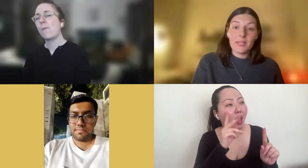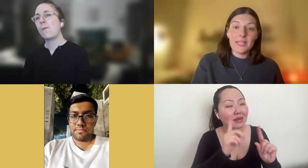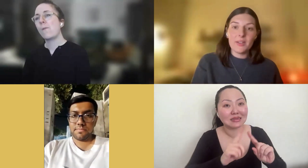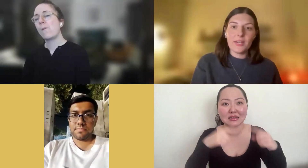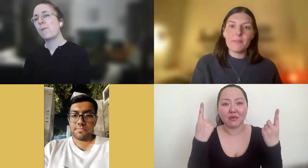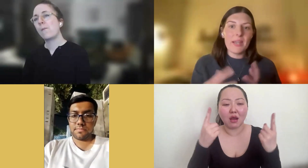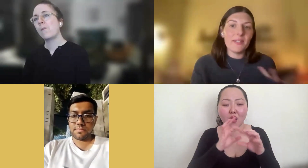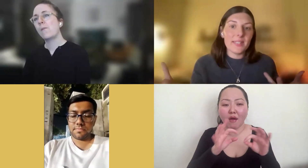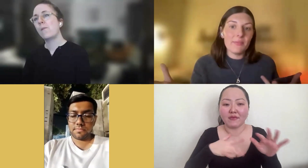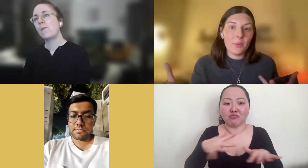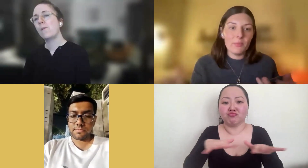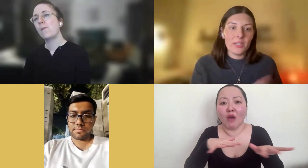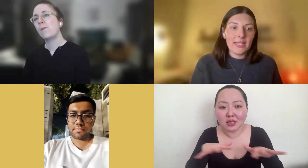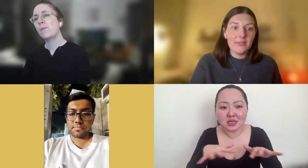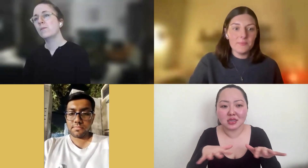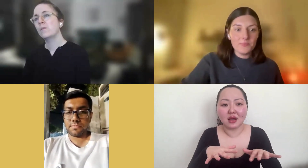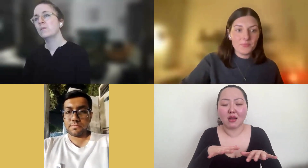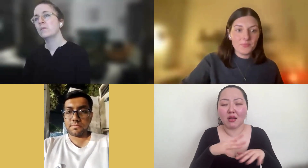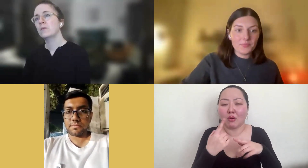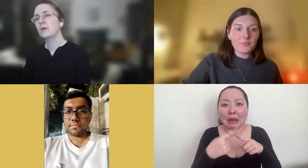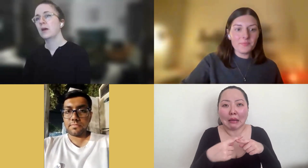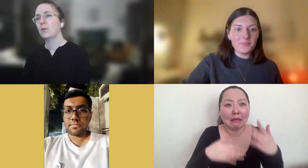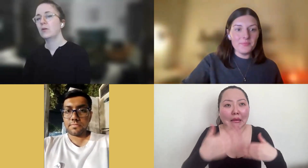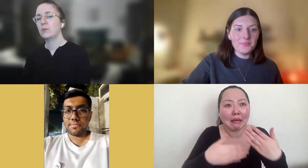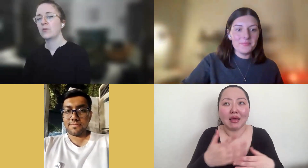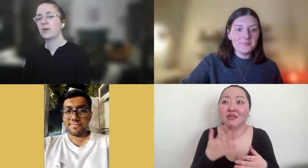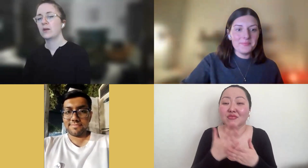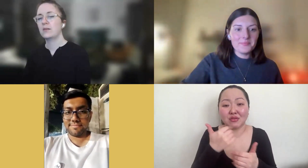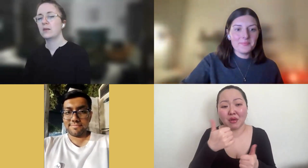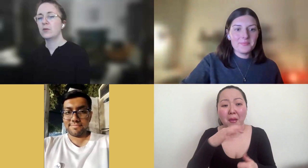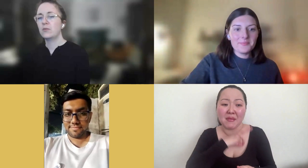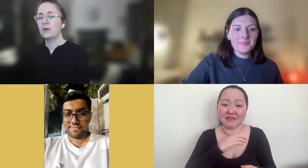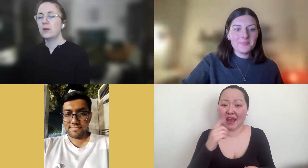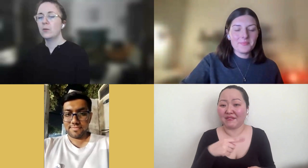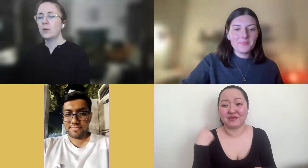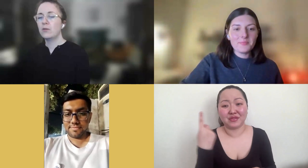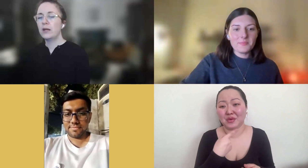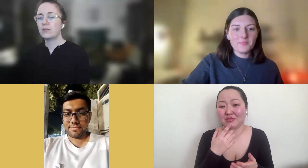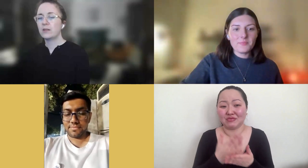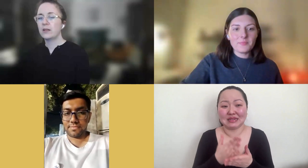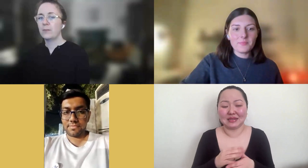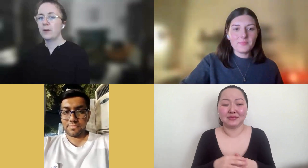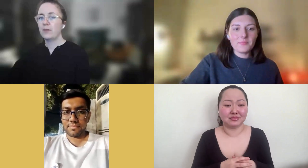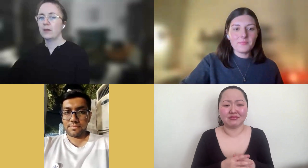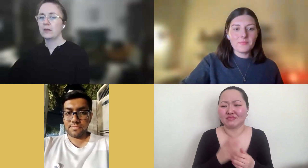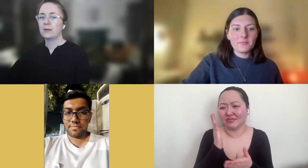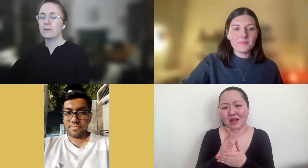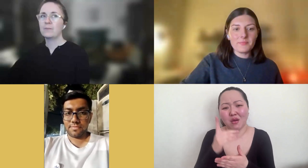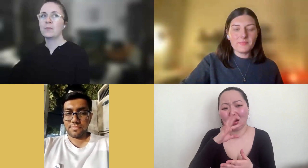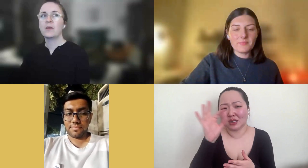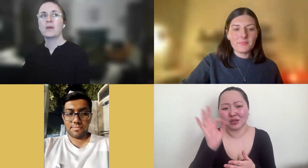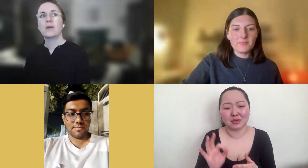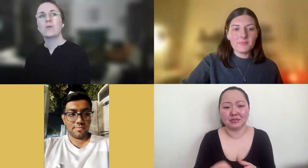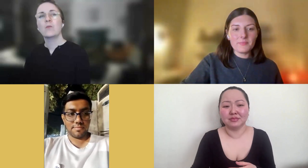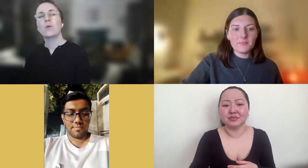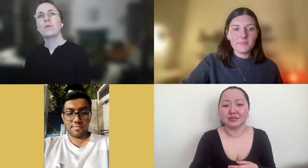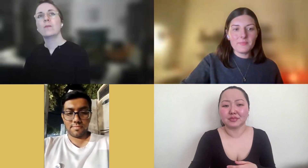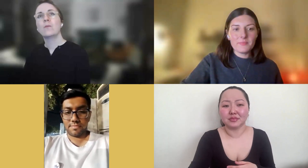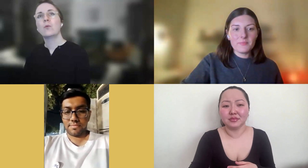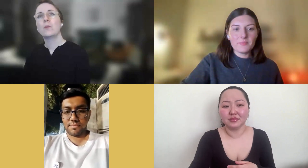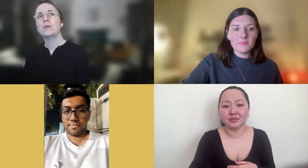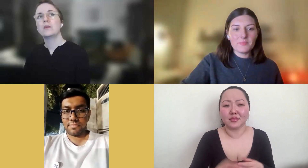I completely agree. It benefits everyone, really. 100%. We really have to think about what we want